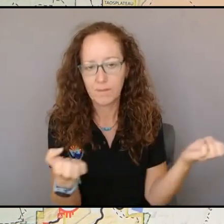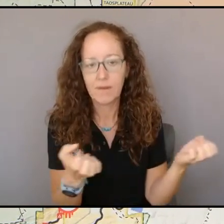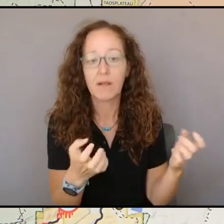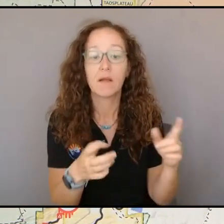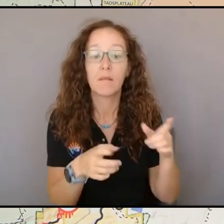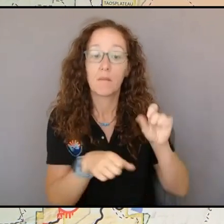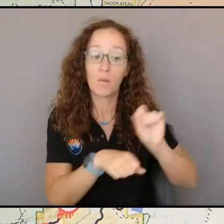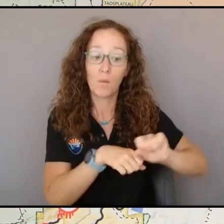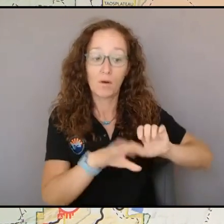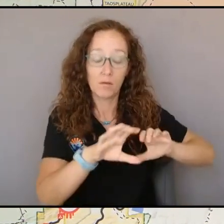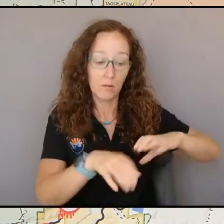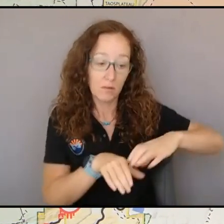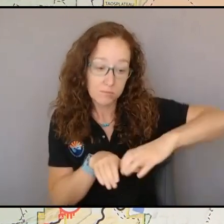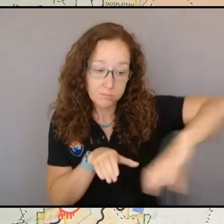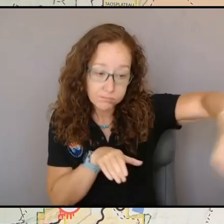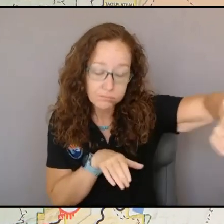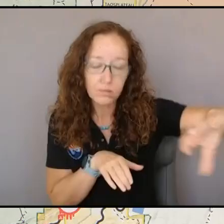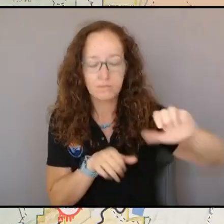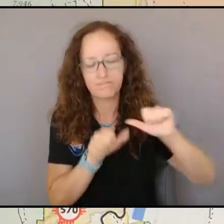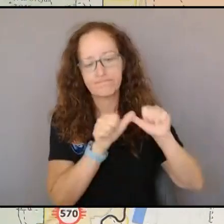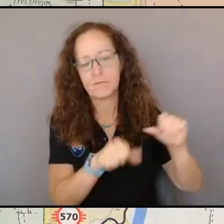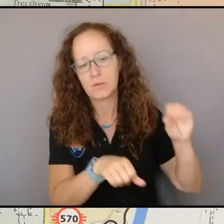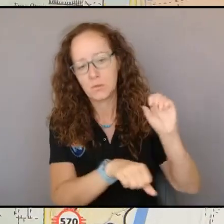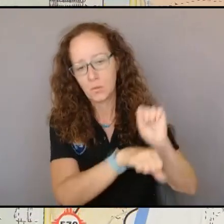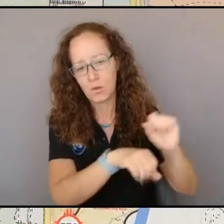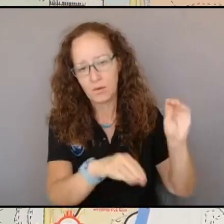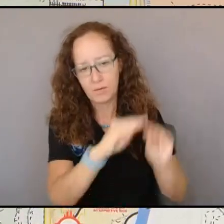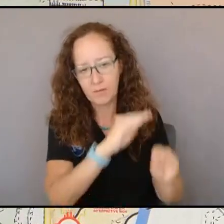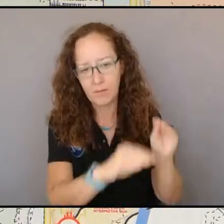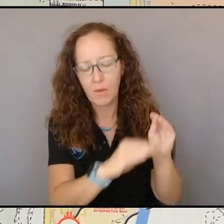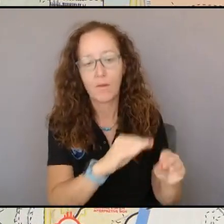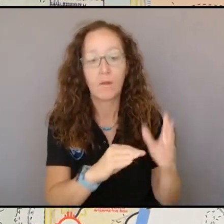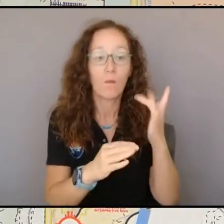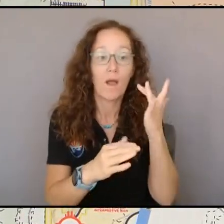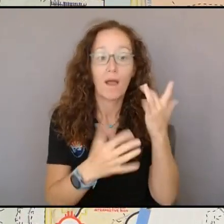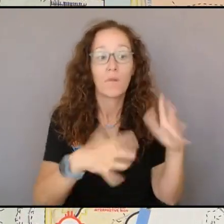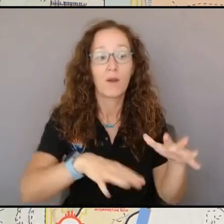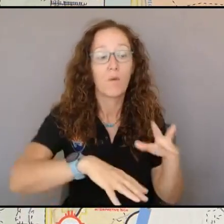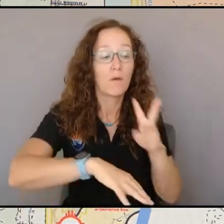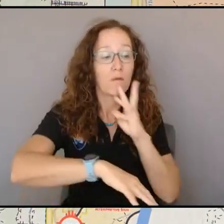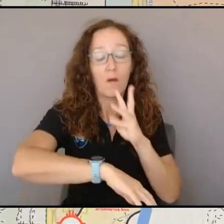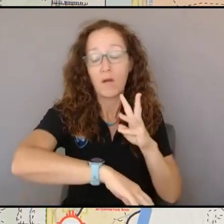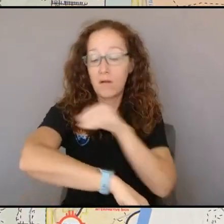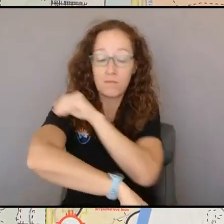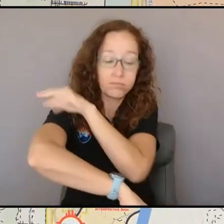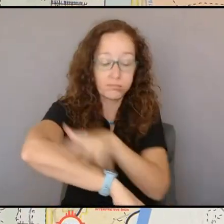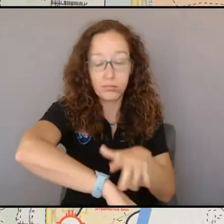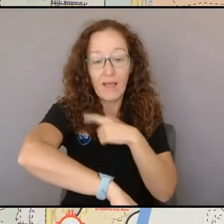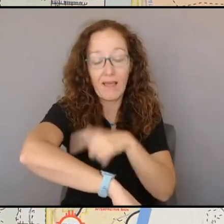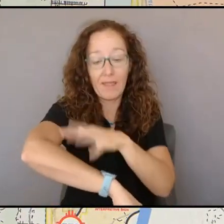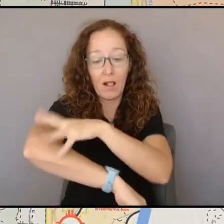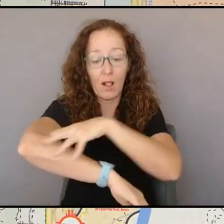erosion, and anything else that might occur on those those those new lines that were constructed. So we will